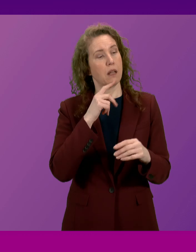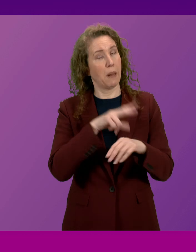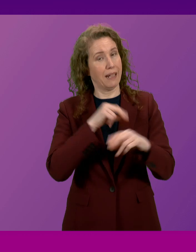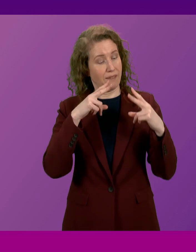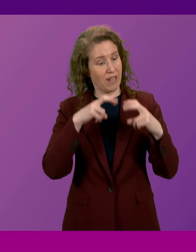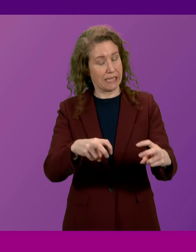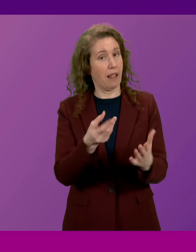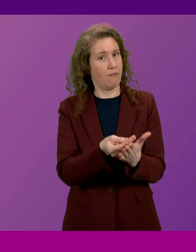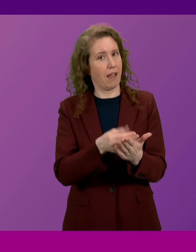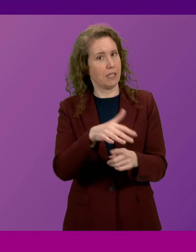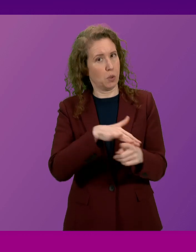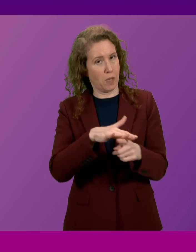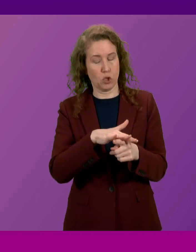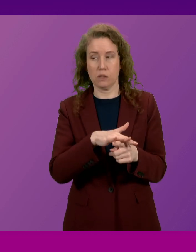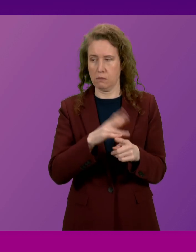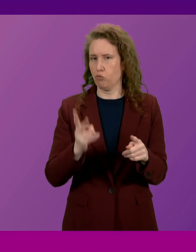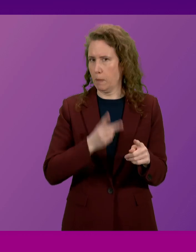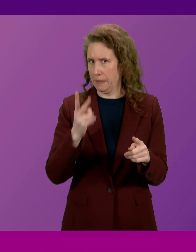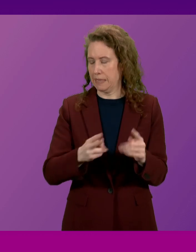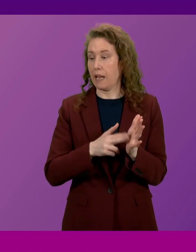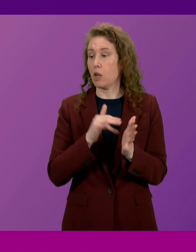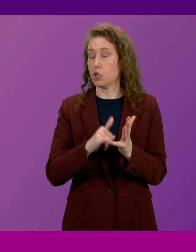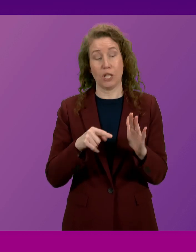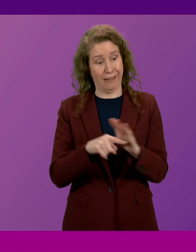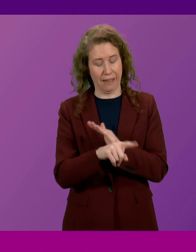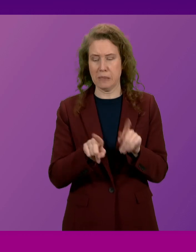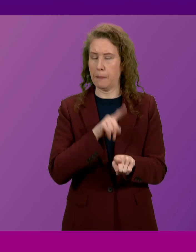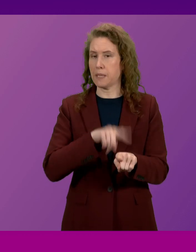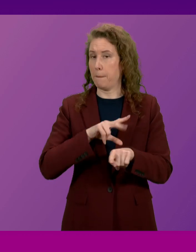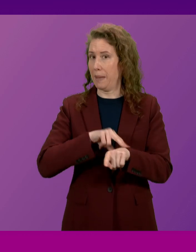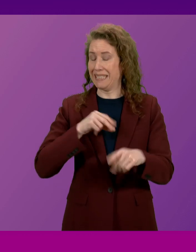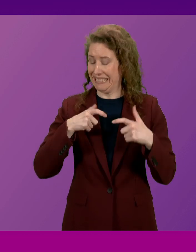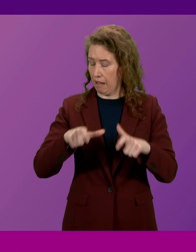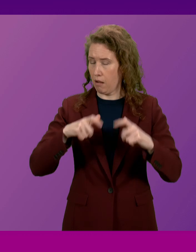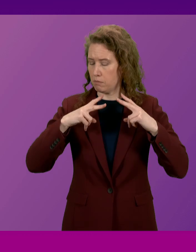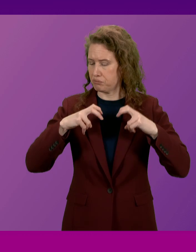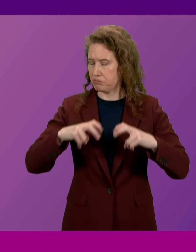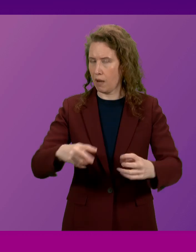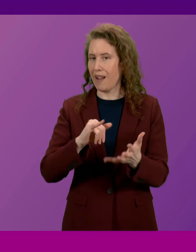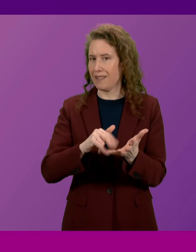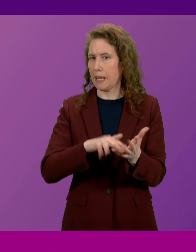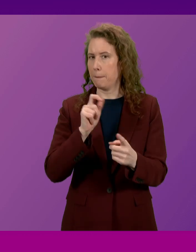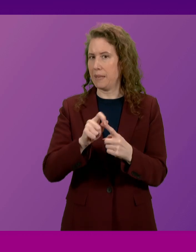Nicola Sturgeon will leave amid an on-going police investigation into the SNP’s finances,